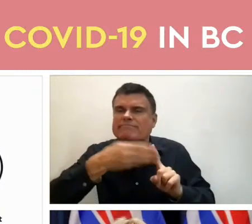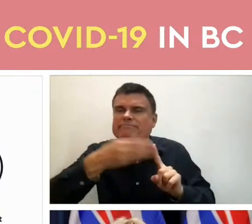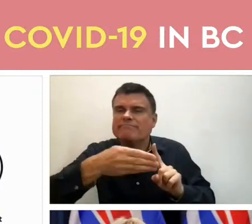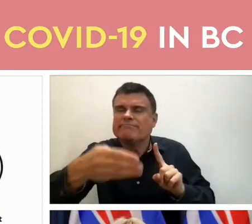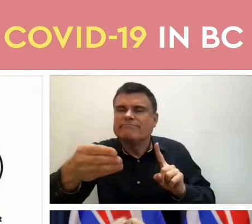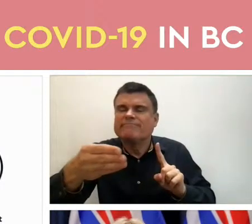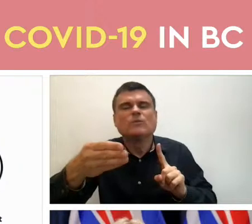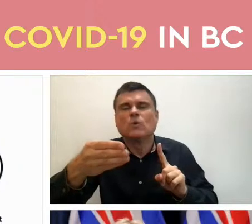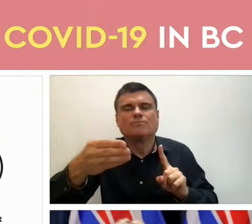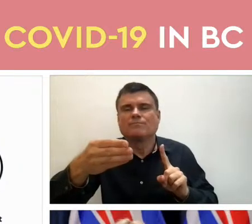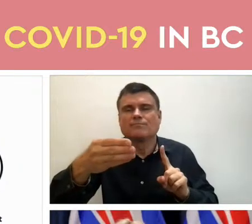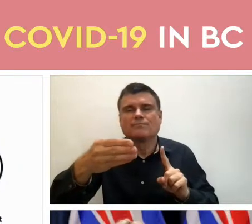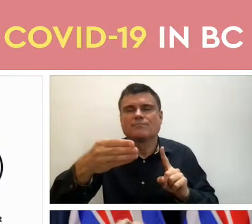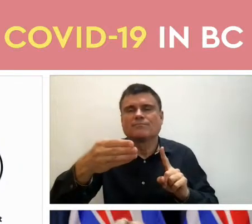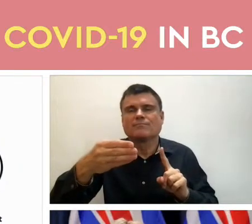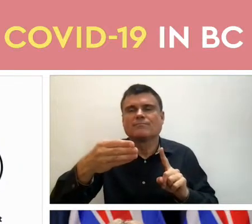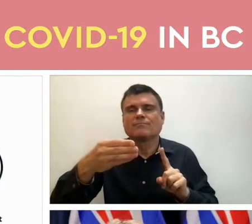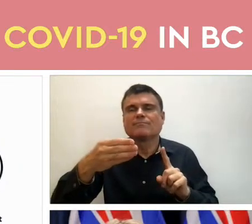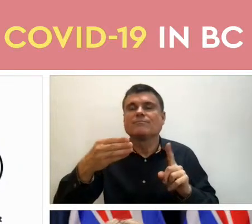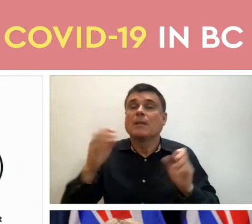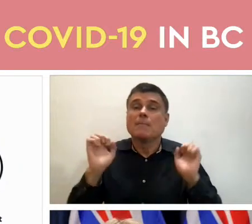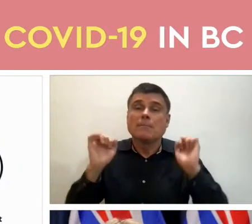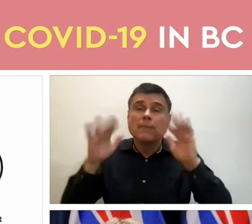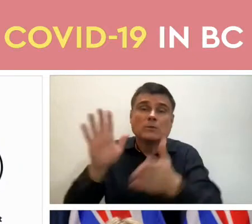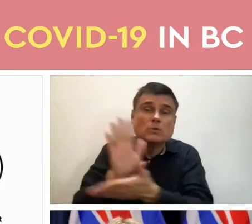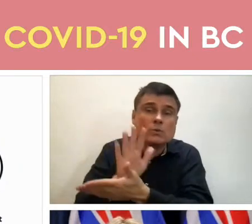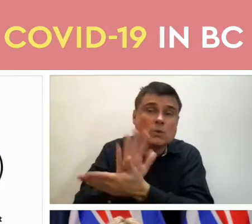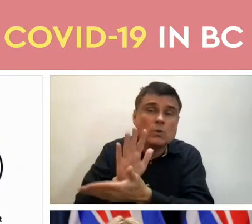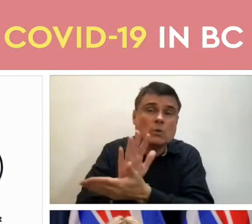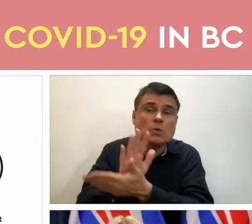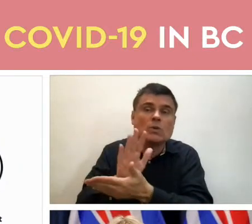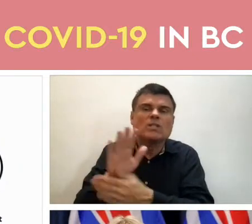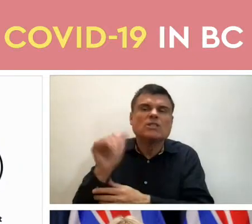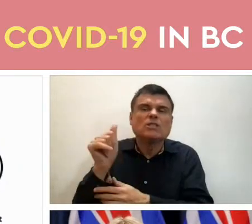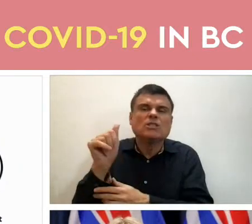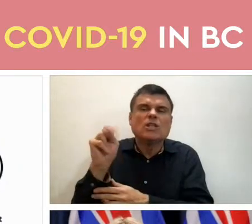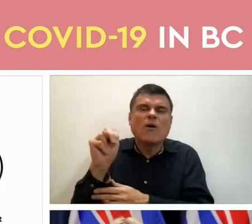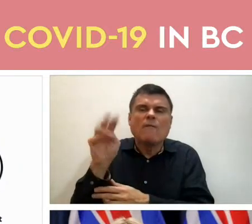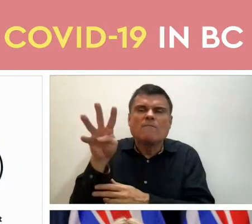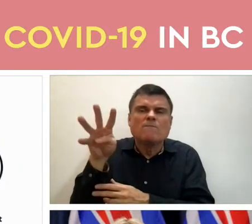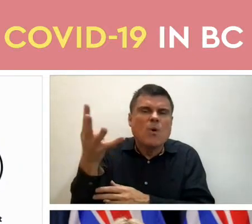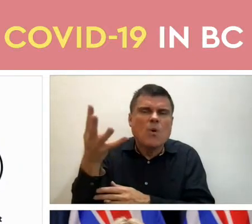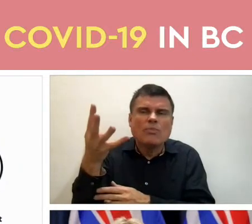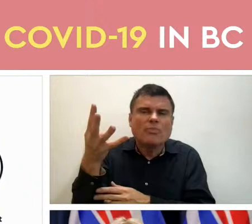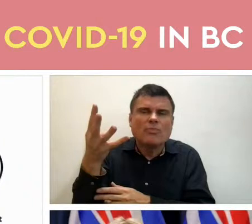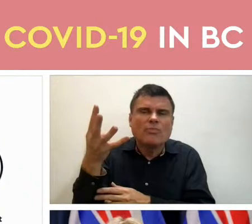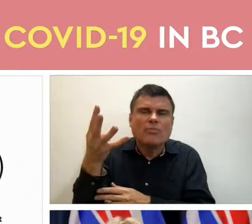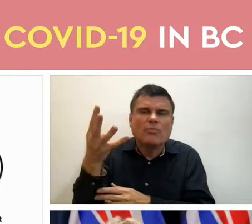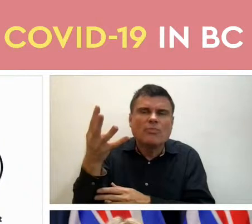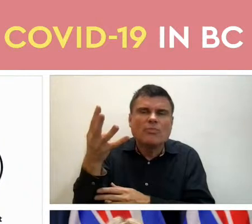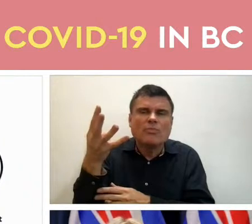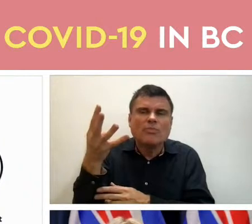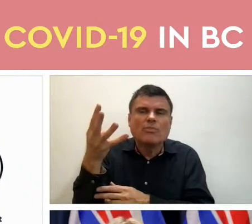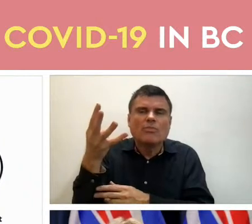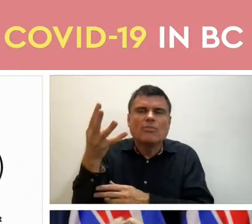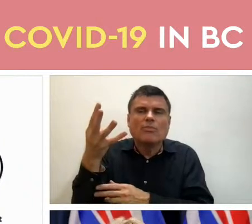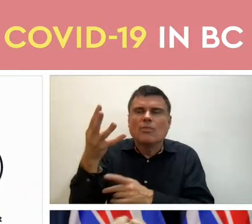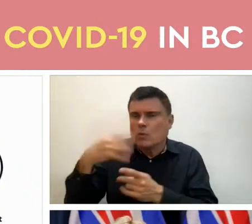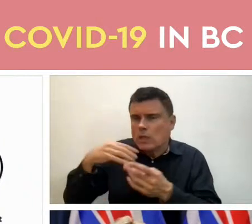schools, the K-12 schools and January 4 and we are working closely with our ministry and stakeholder table to support